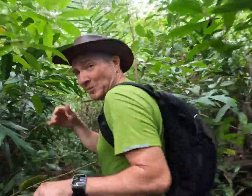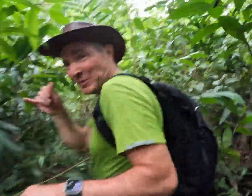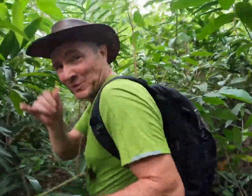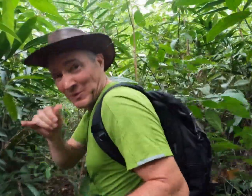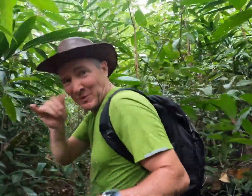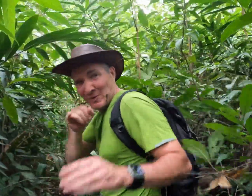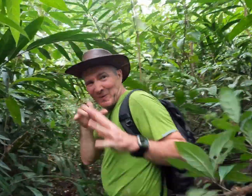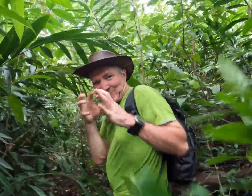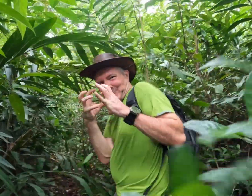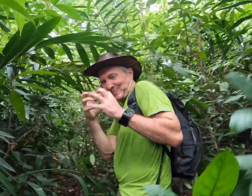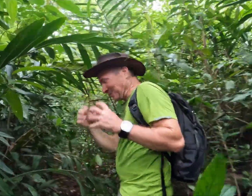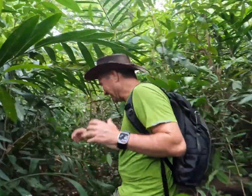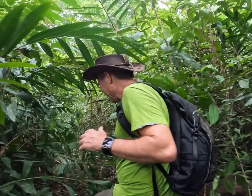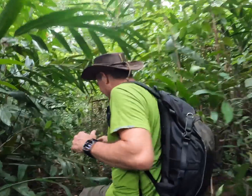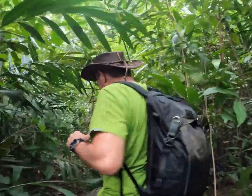Wow, this is dense.